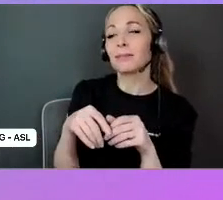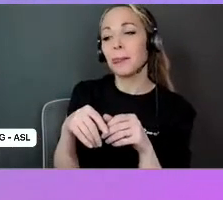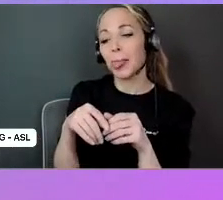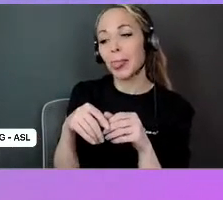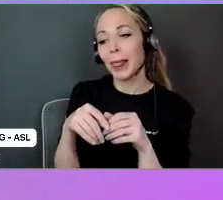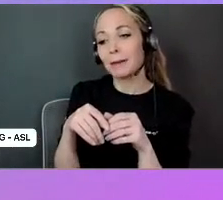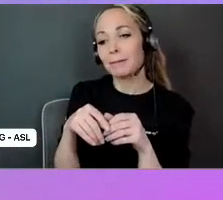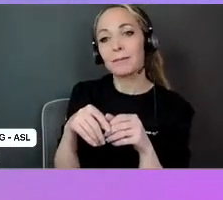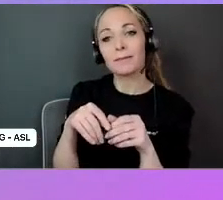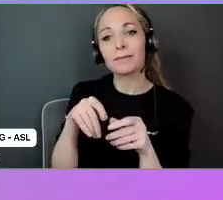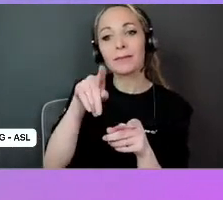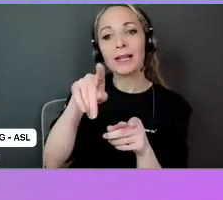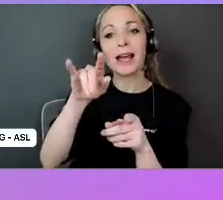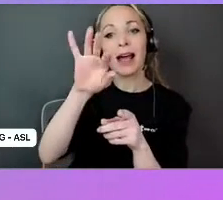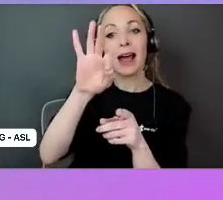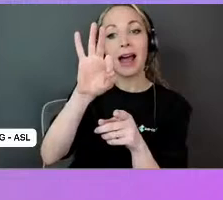Bam yep. That's great. I got